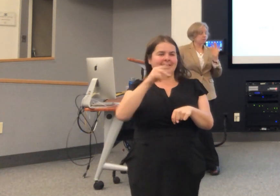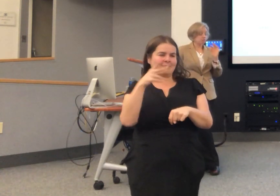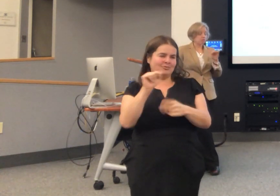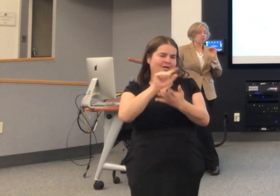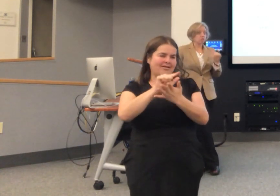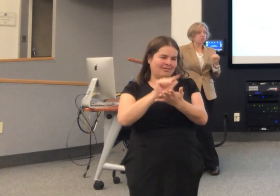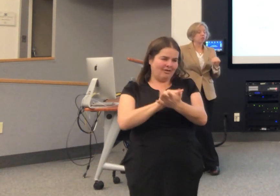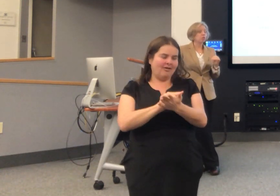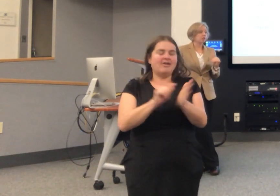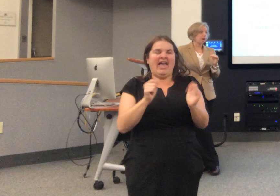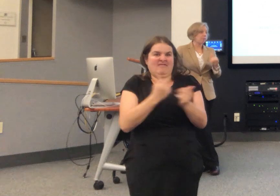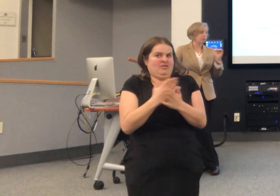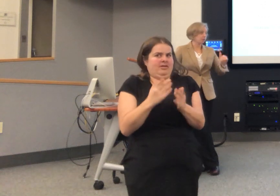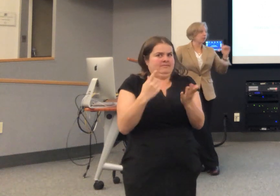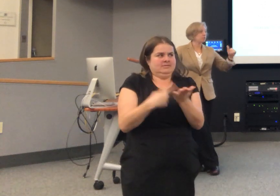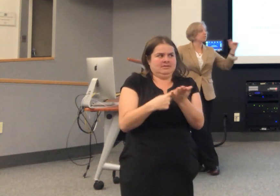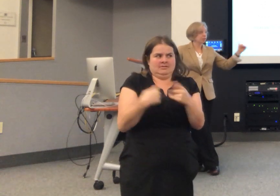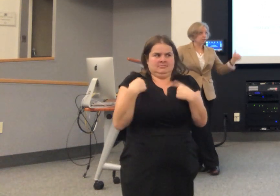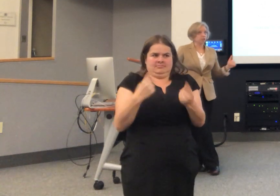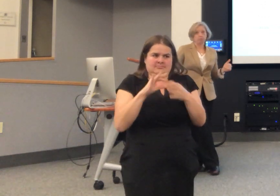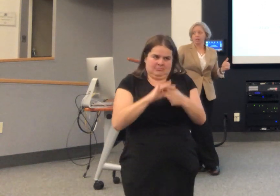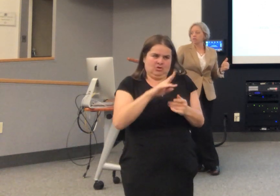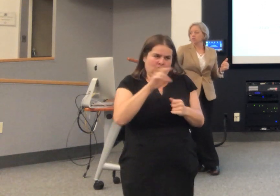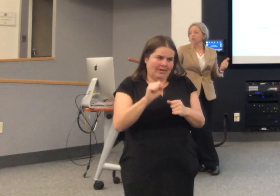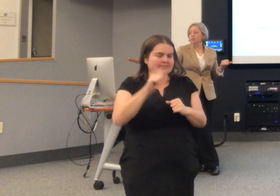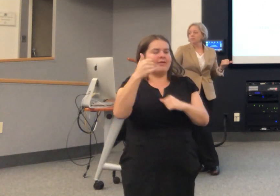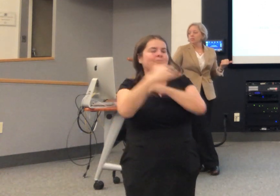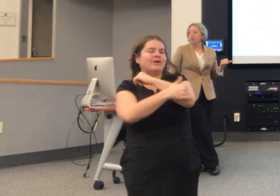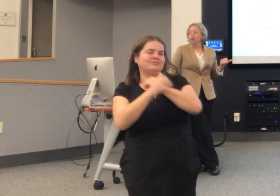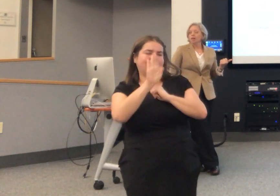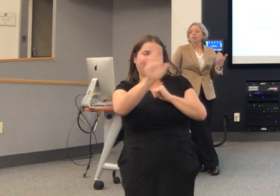is in the US Copyright Law, just a variable of my country,